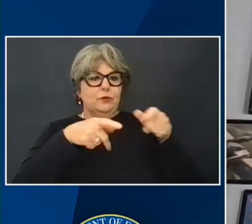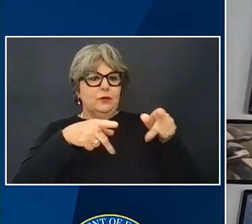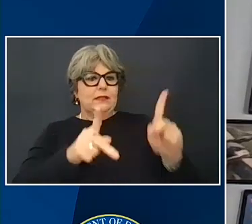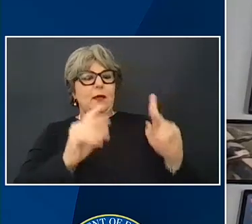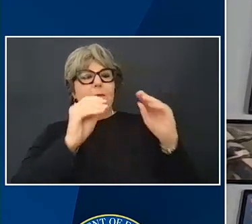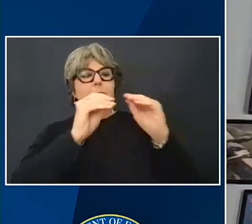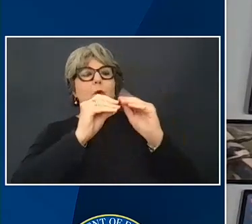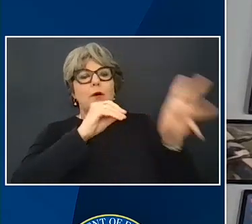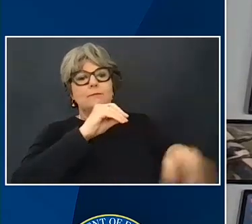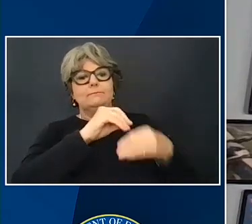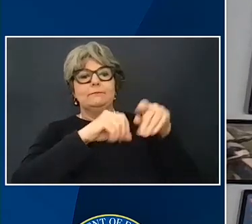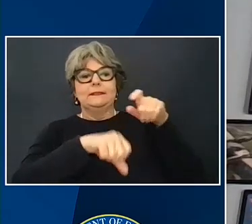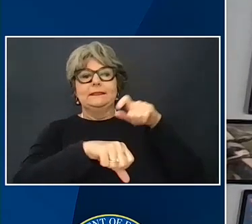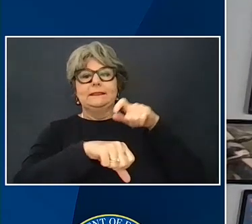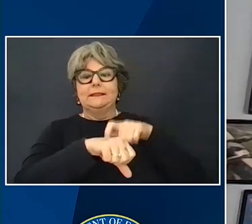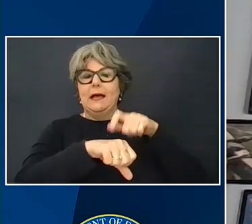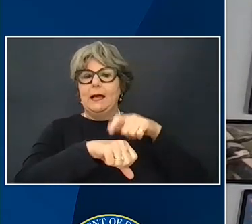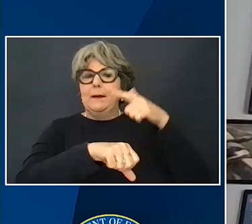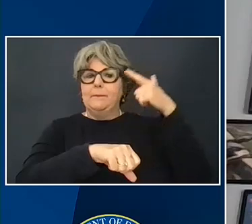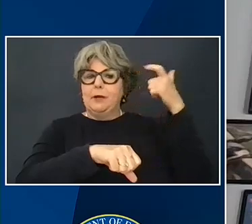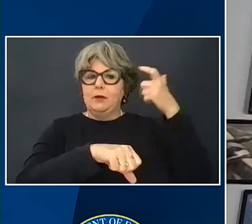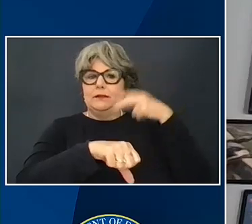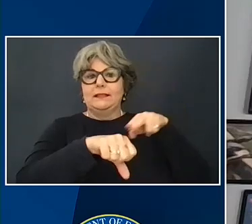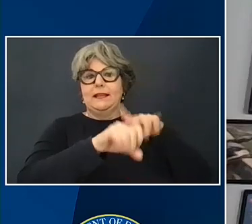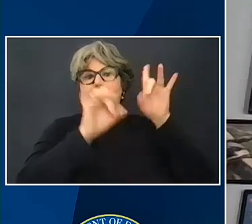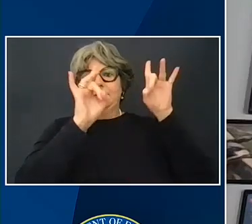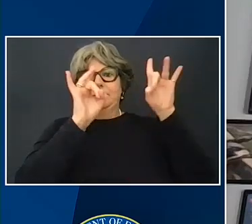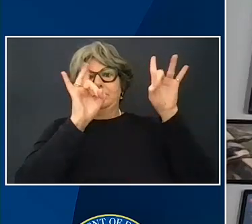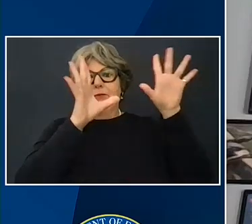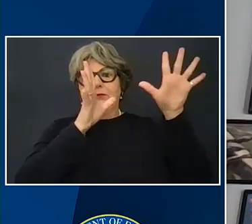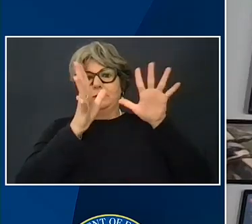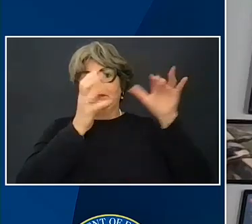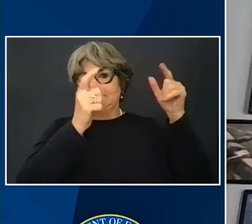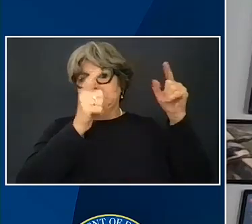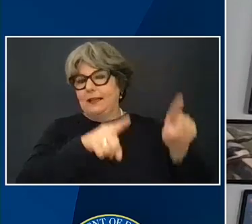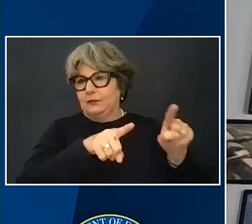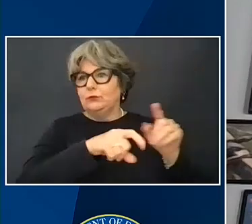because of that natural disaster which may